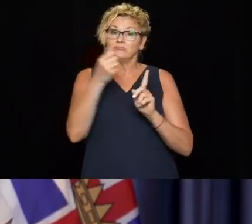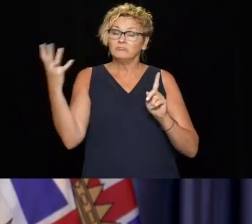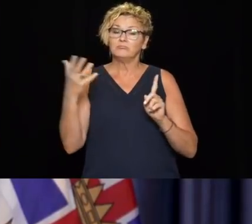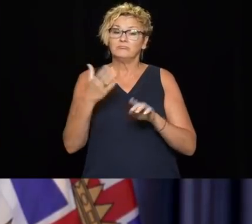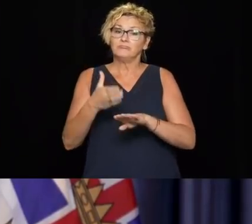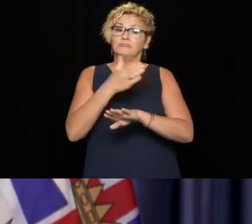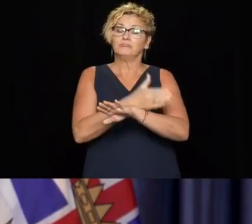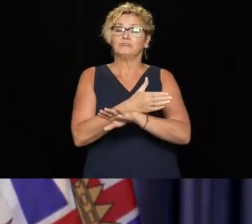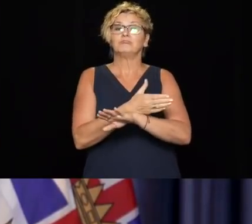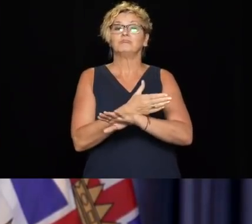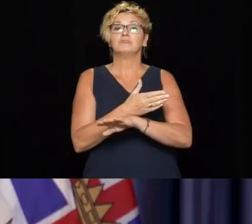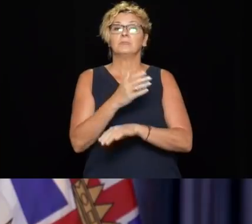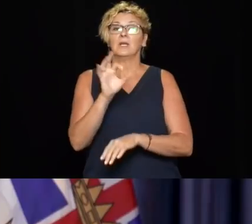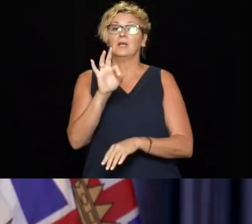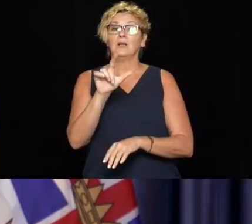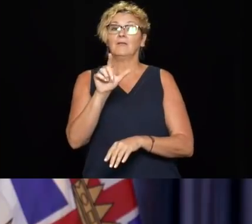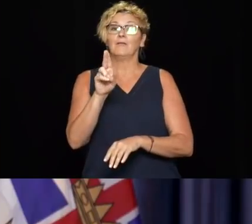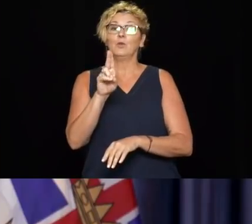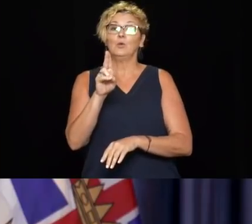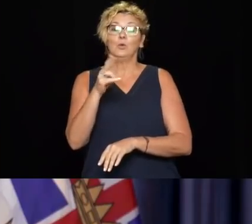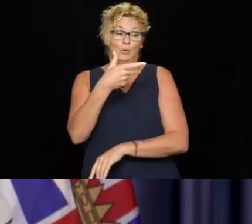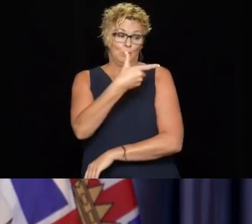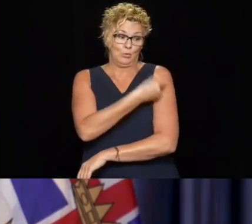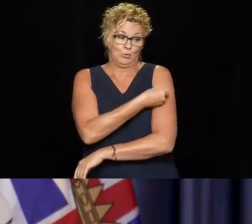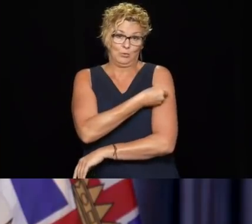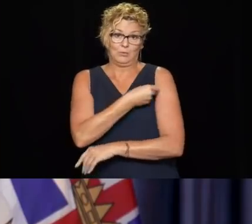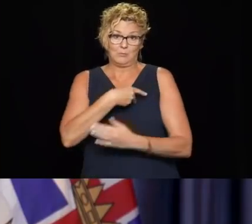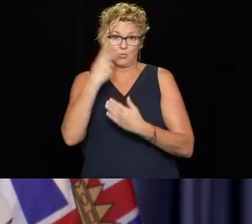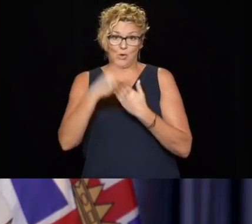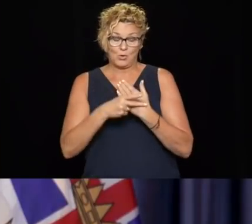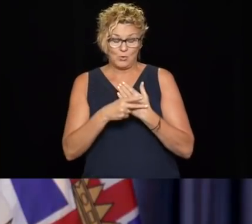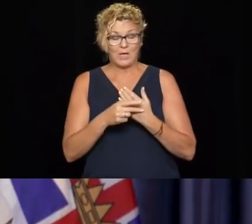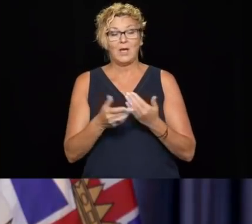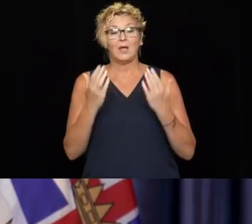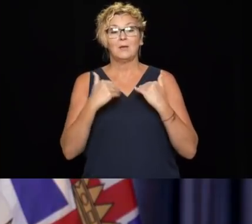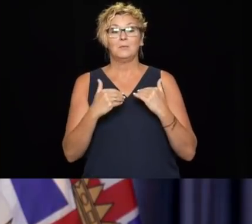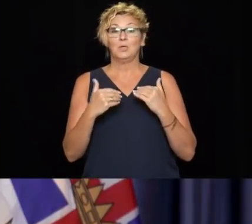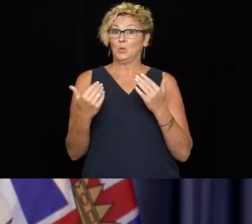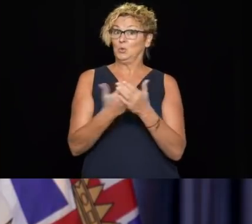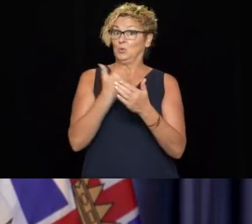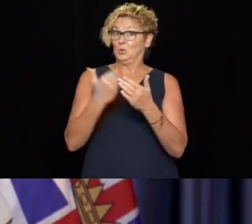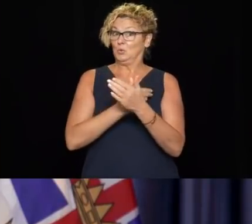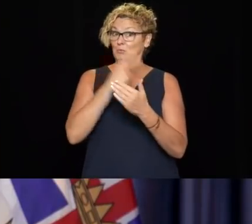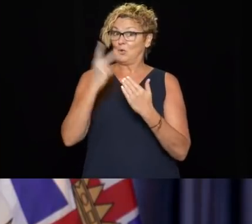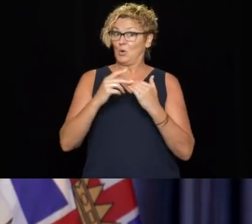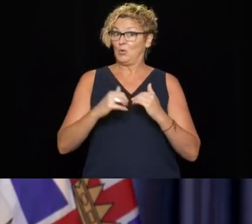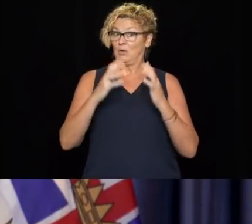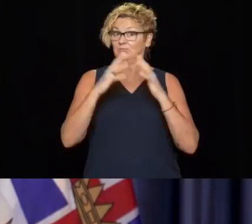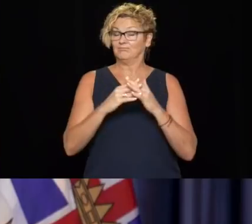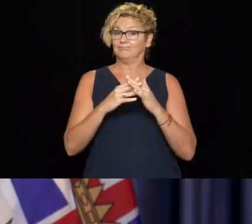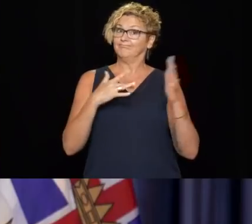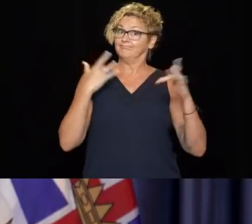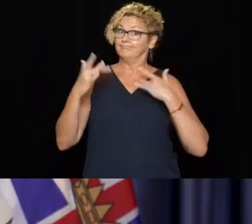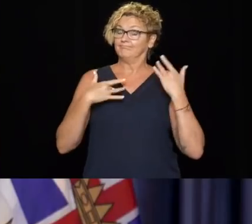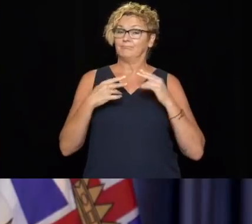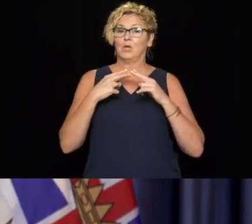To prepare for the fall and winter, we are investing $1.6 billion into our healthcare system. This will mean 7000 jobs for healthcare support